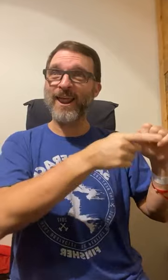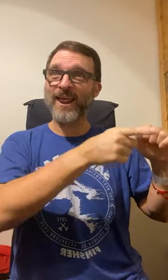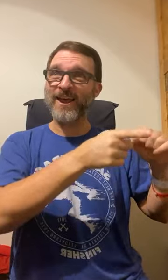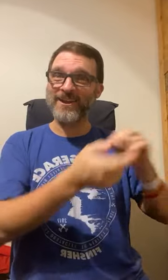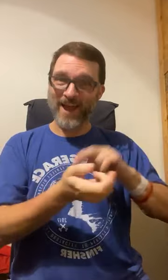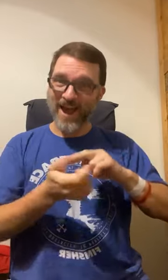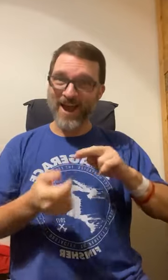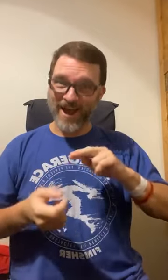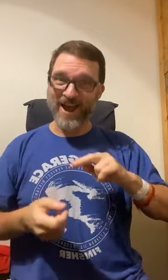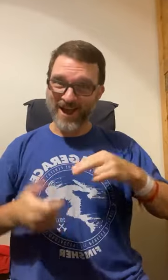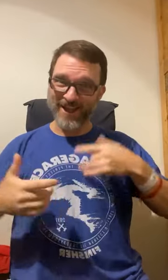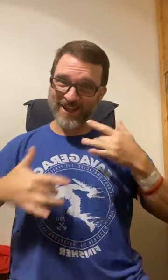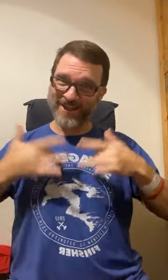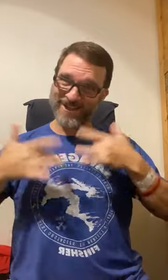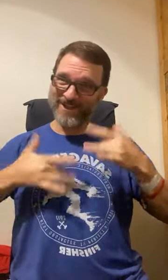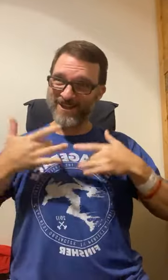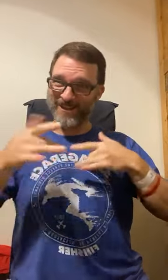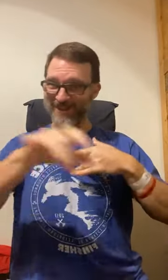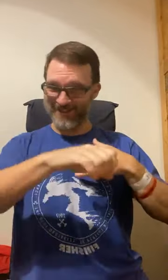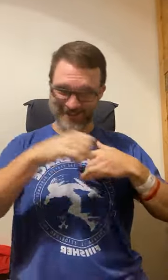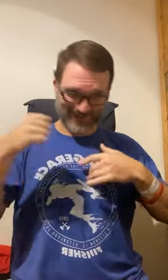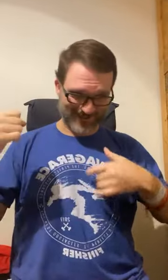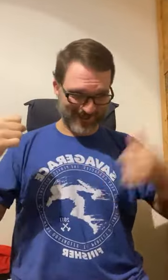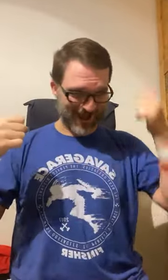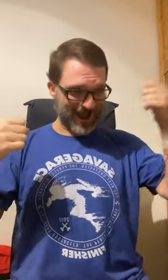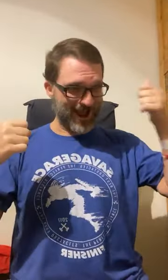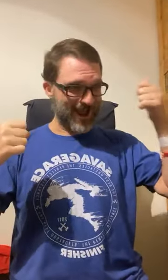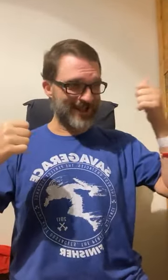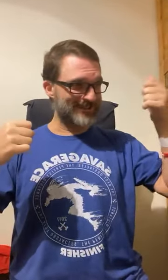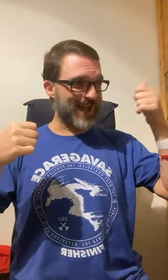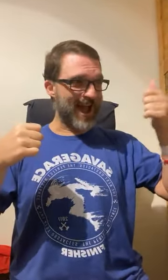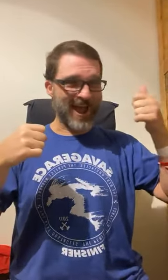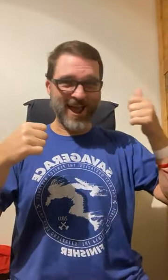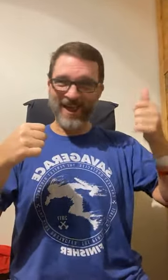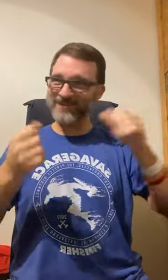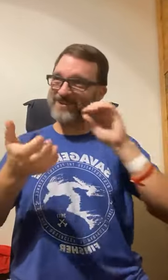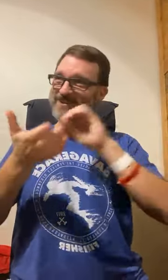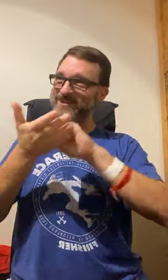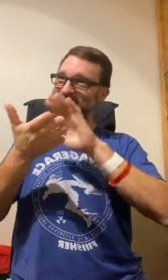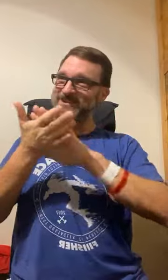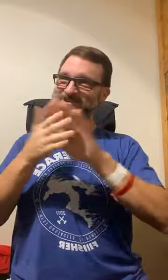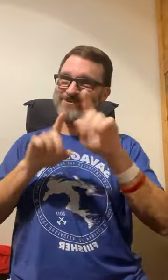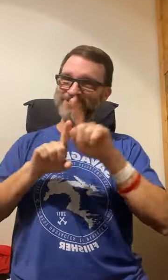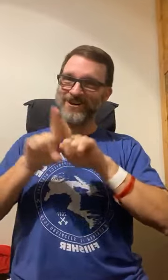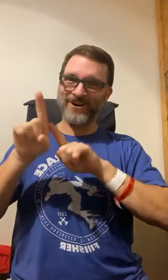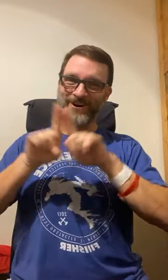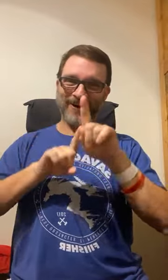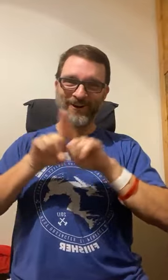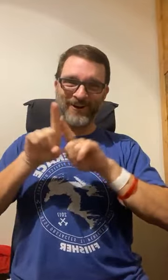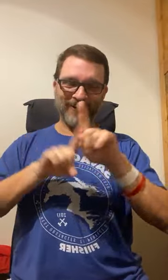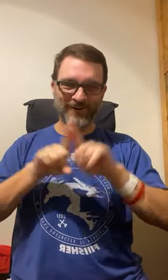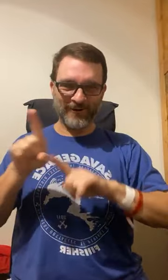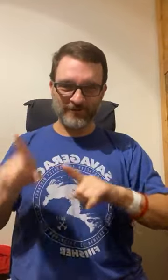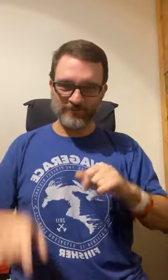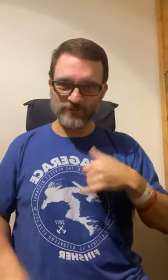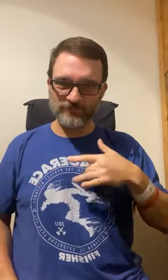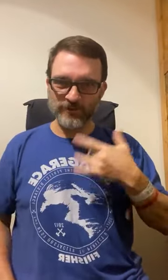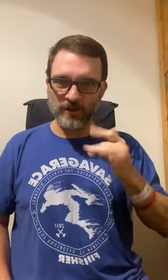The nurse was happy and excited about it. The nurse opened the door and said Awesome and gave me a thumbs up and give me a star!